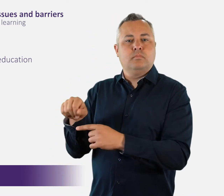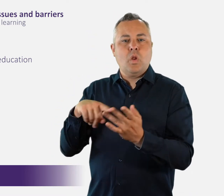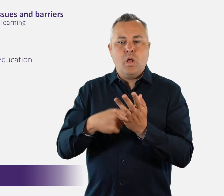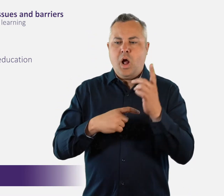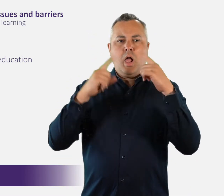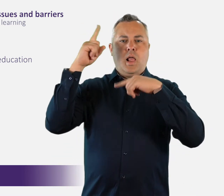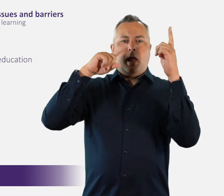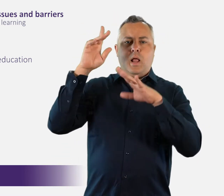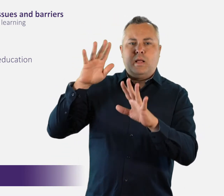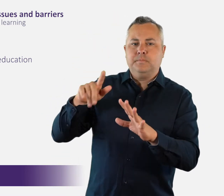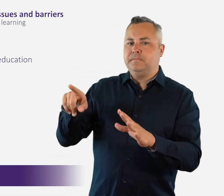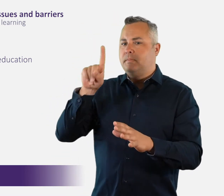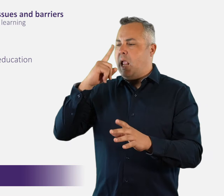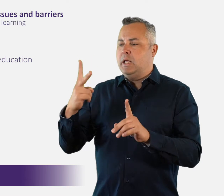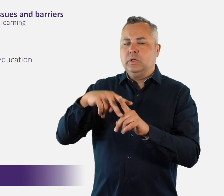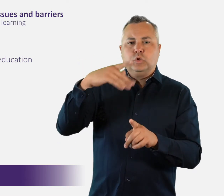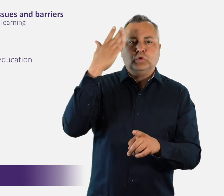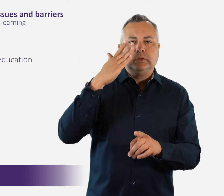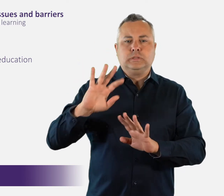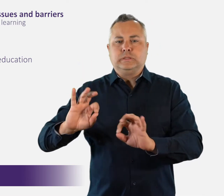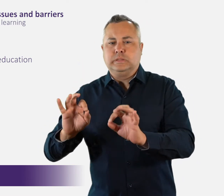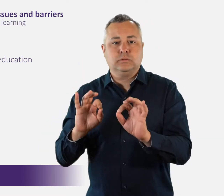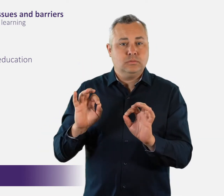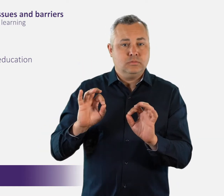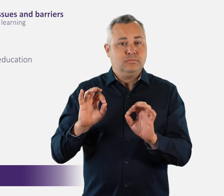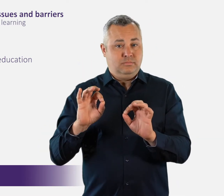informal discouragement of children with disability attending their school of choice.